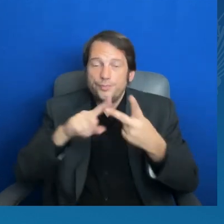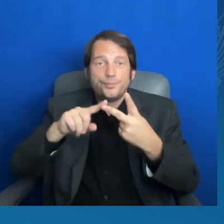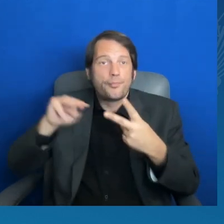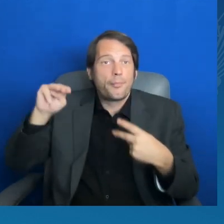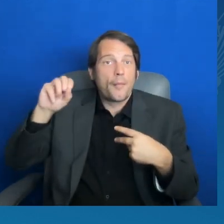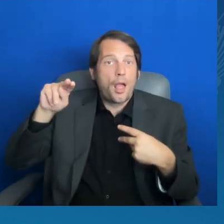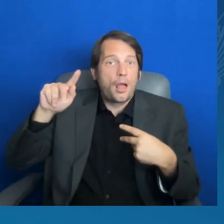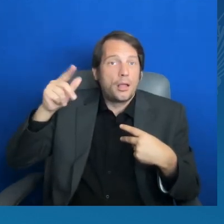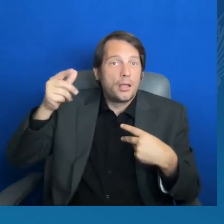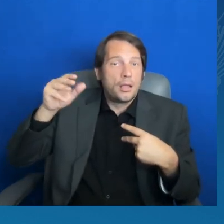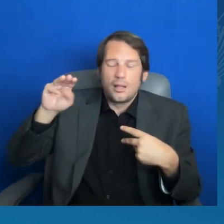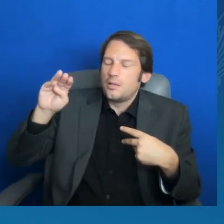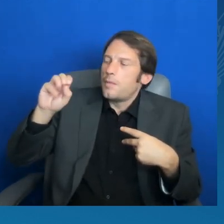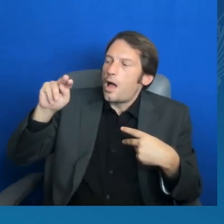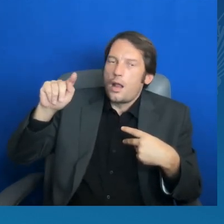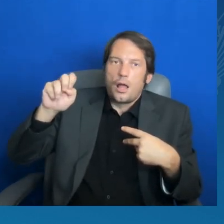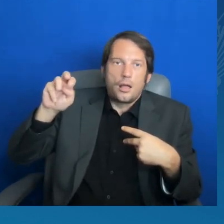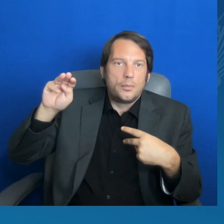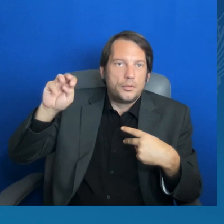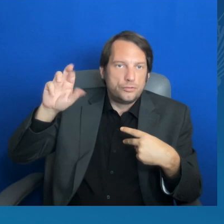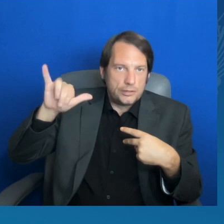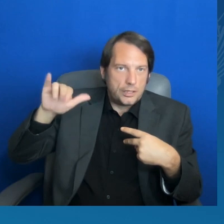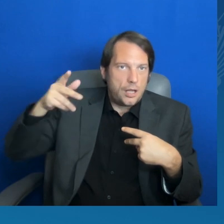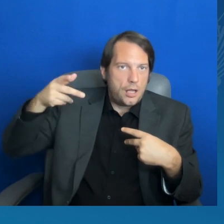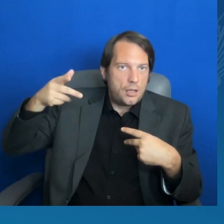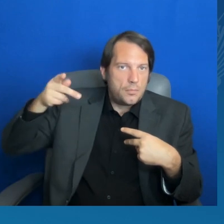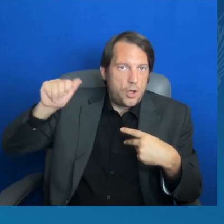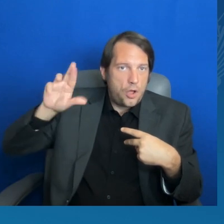I've been to these places. Atlanta. Small businesses.